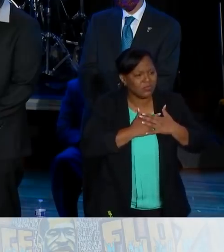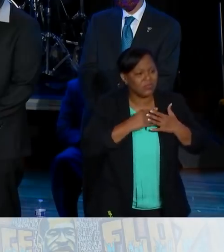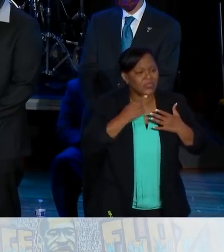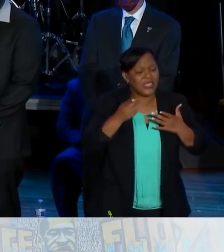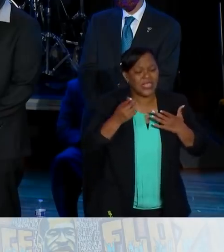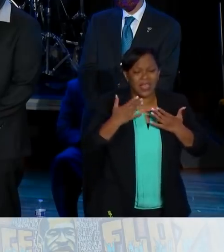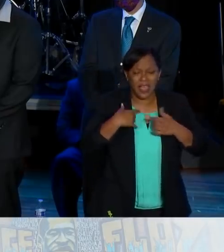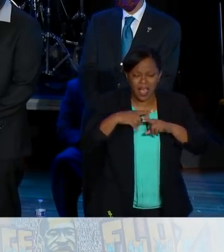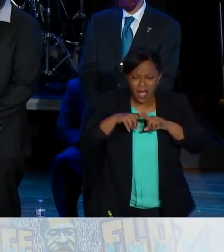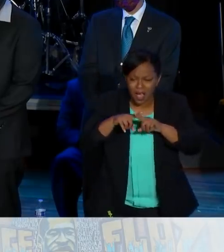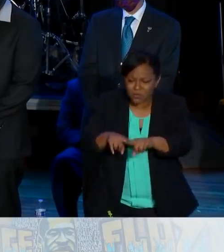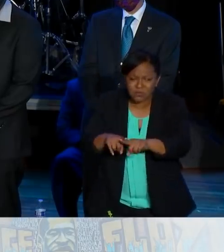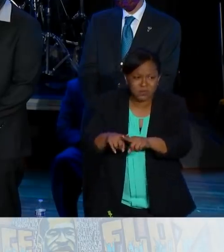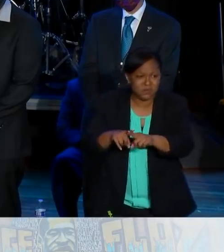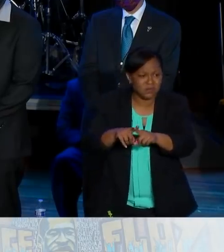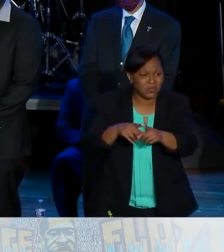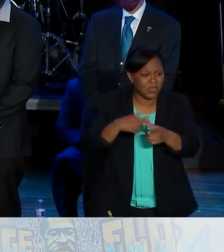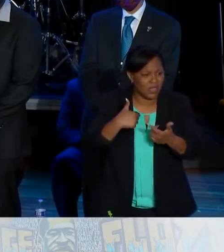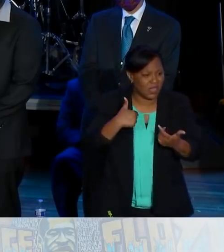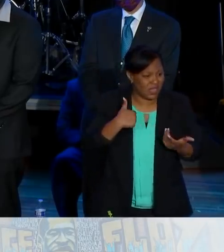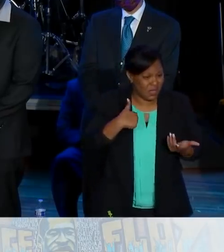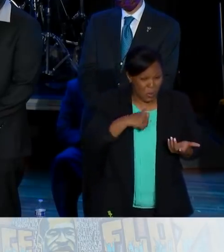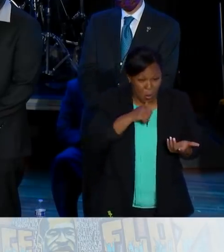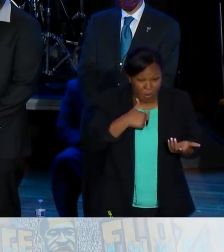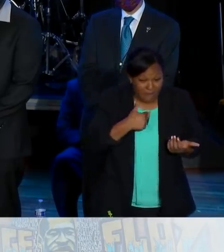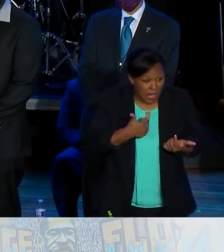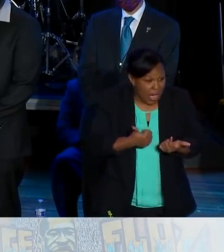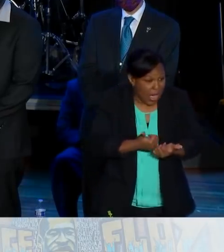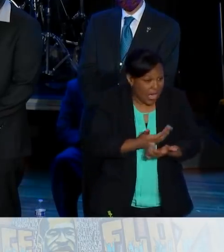A REAL GENUINE PERSON, BEING LOVING AND CARING, AND SOMEONE